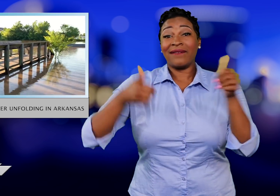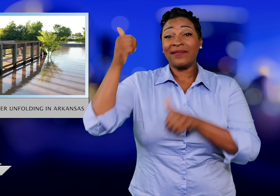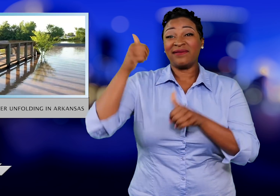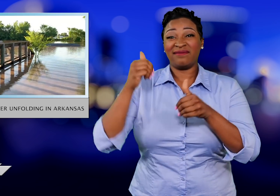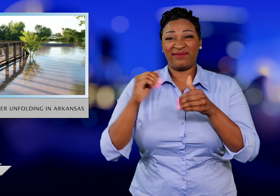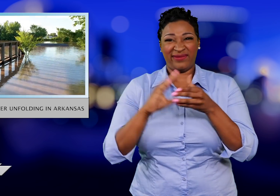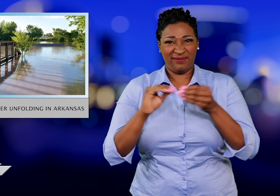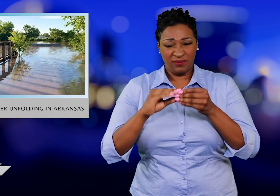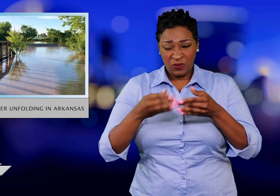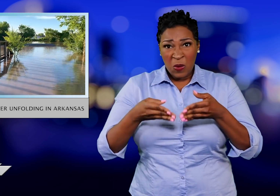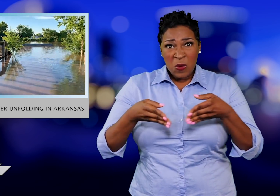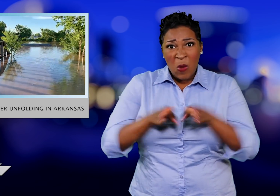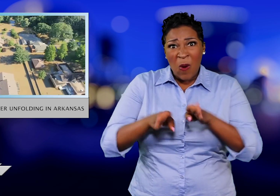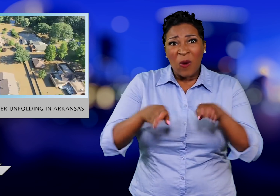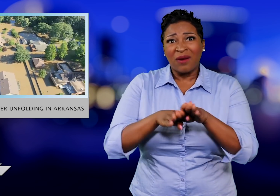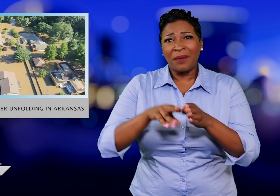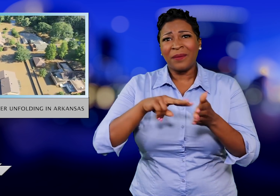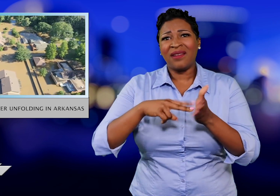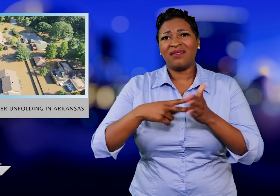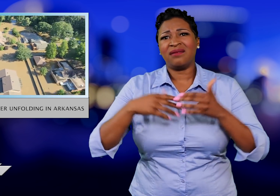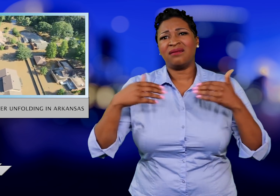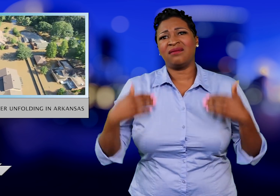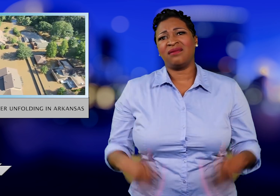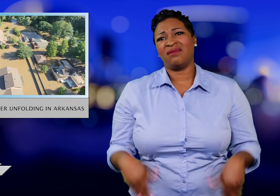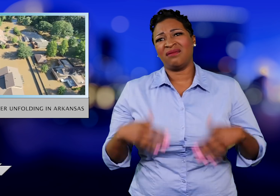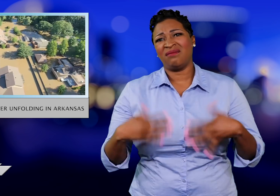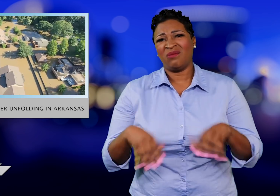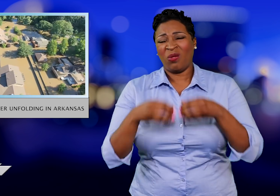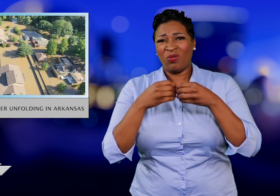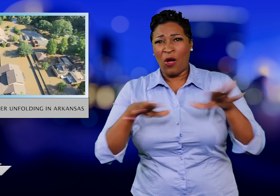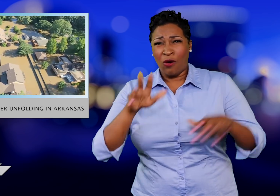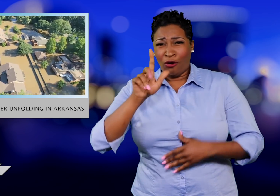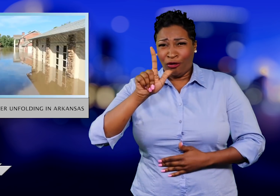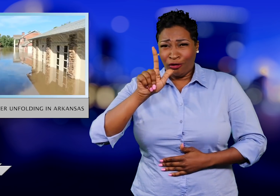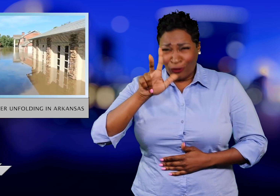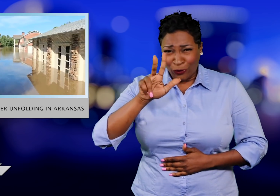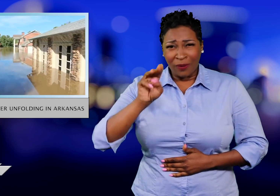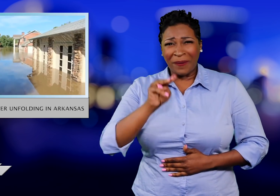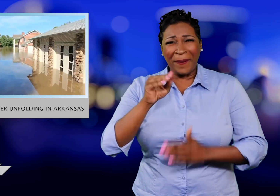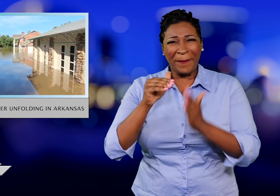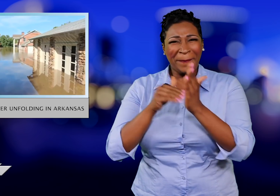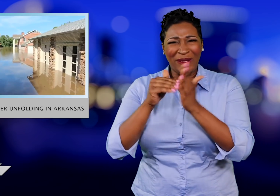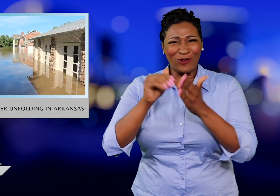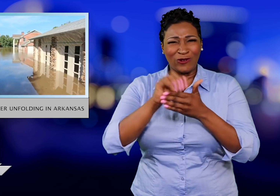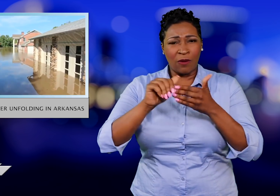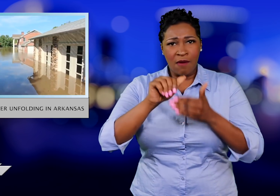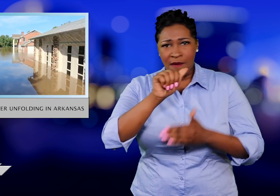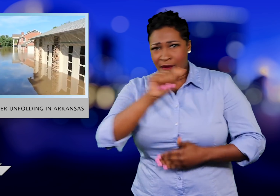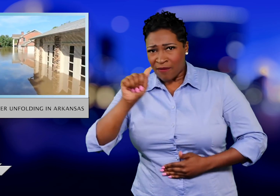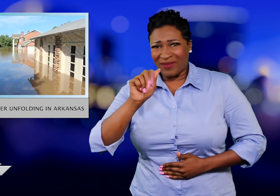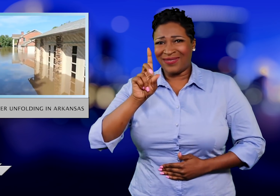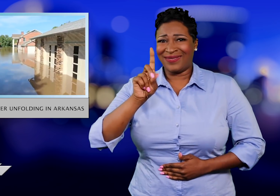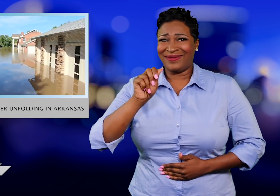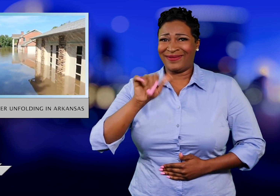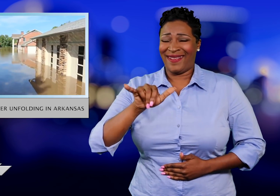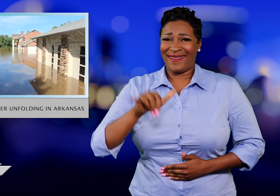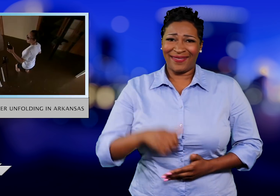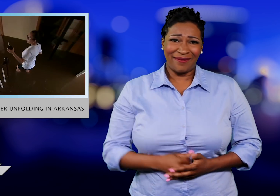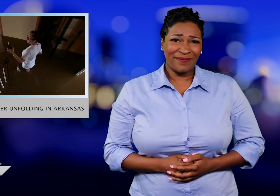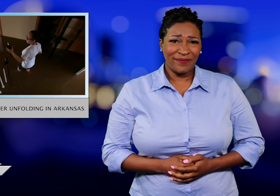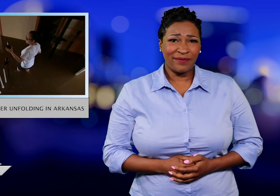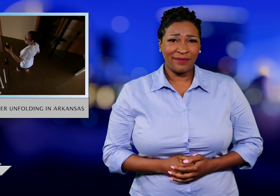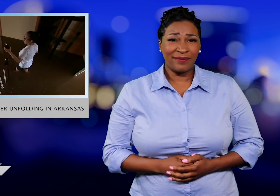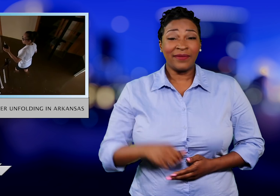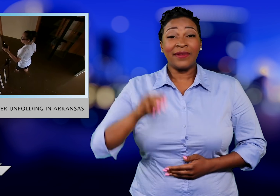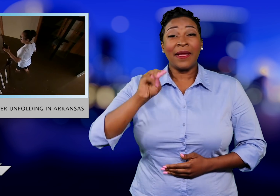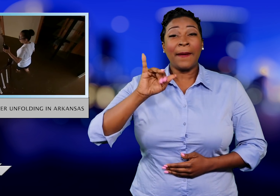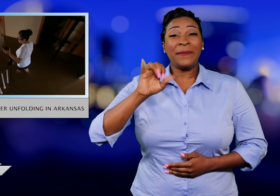Officials say the state is set to lose $23 million a day.